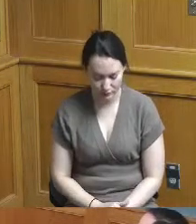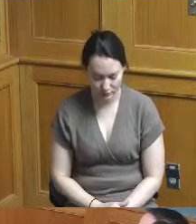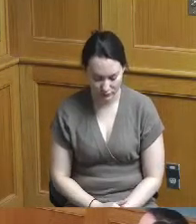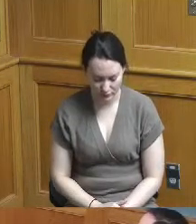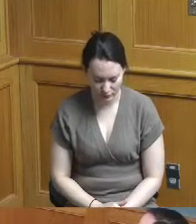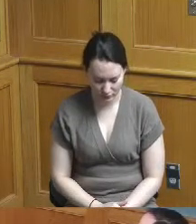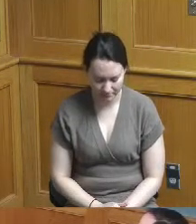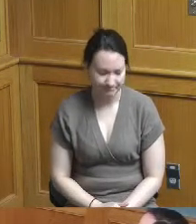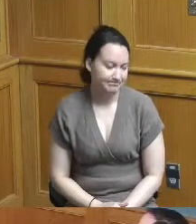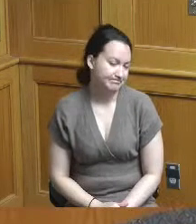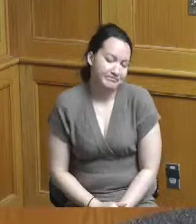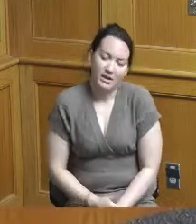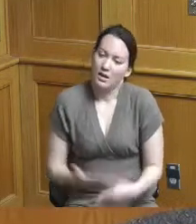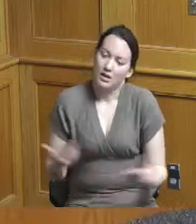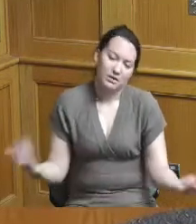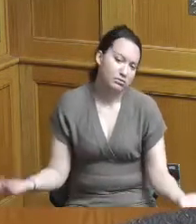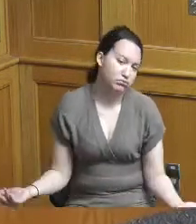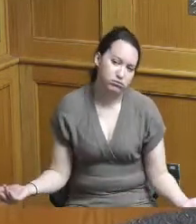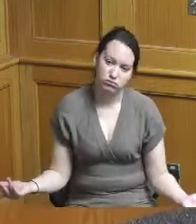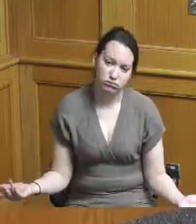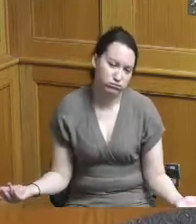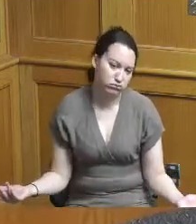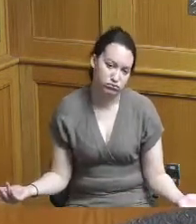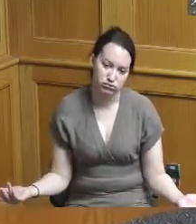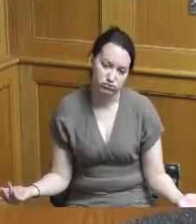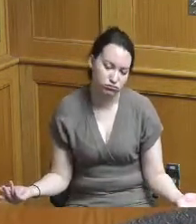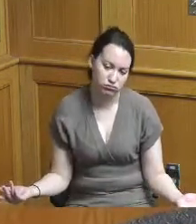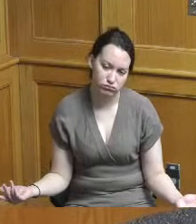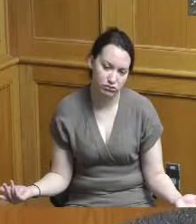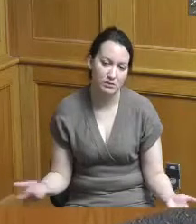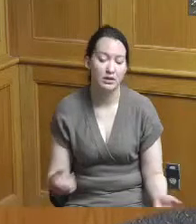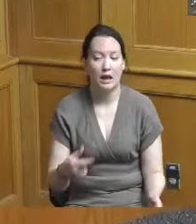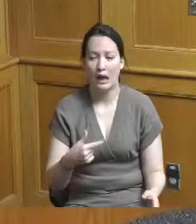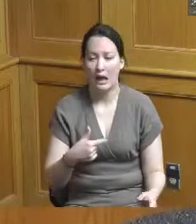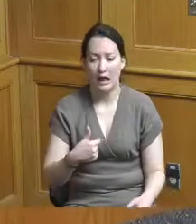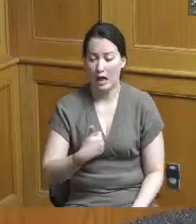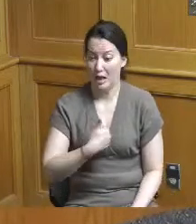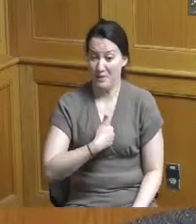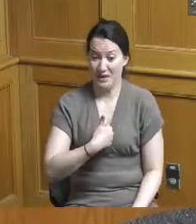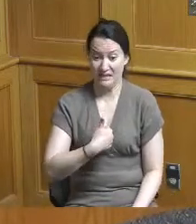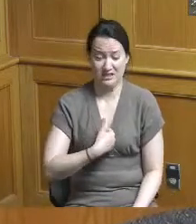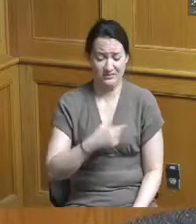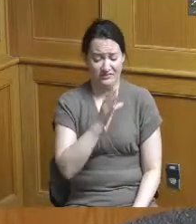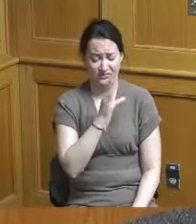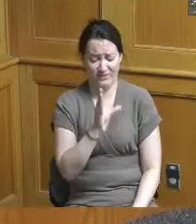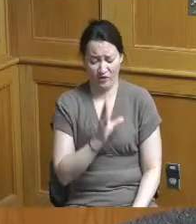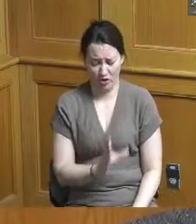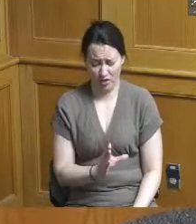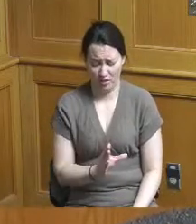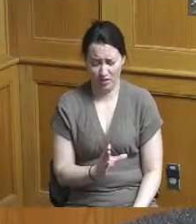I don't know this is like deja vu to me I guess because I remember and I'm not gonna